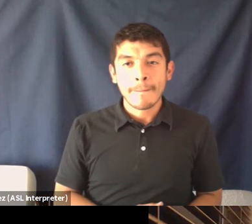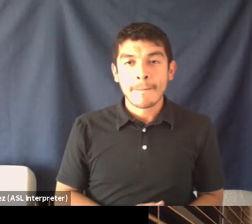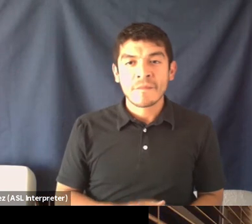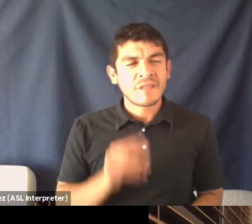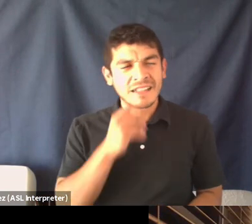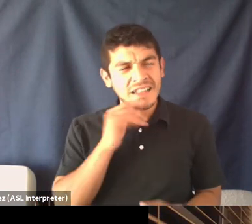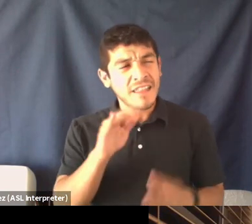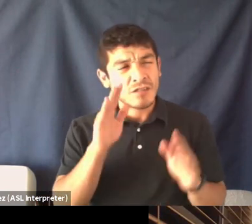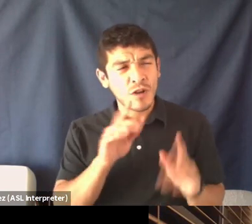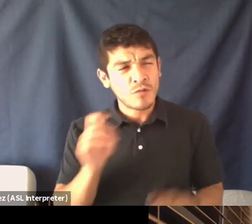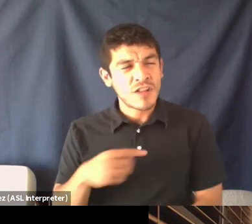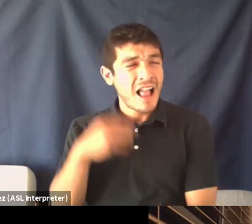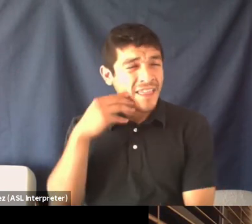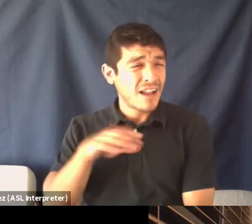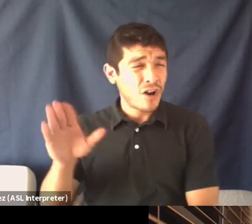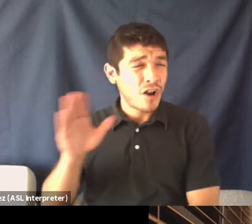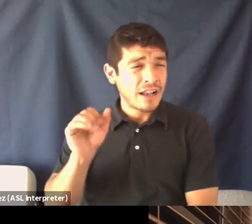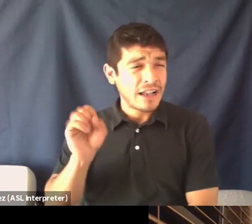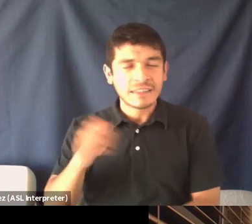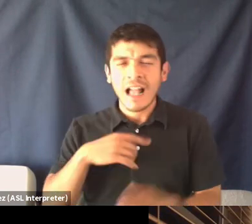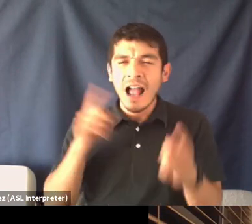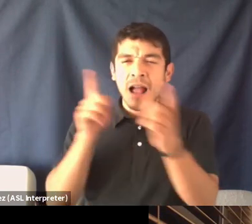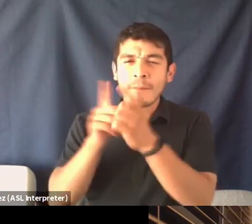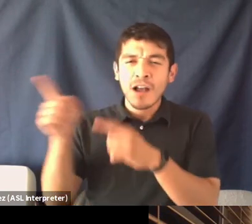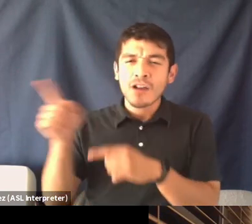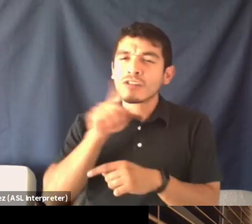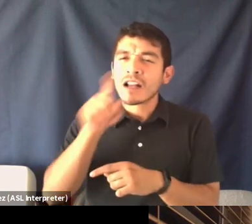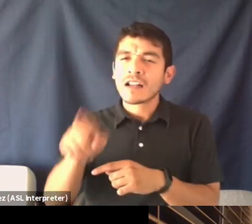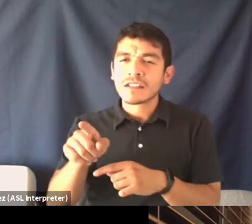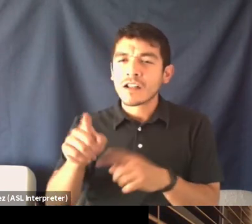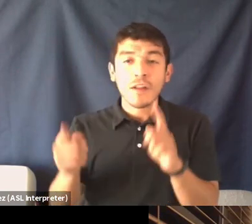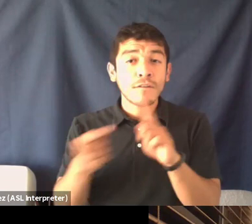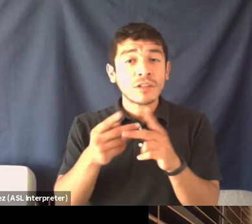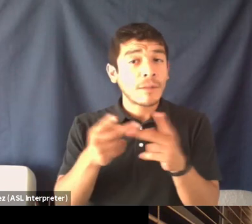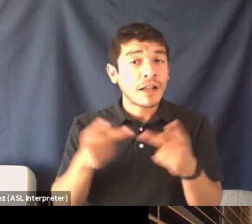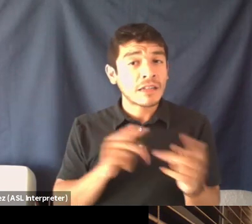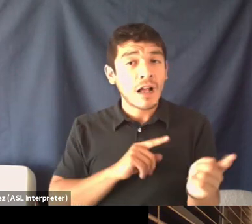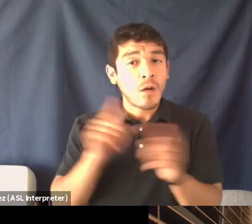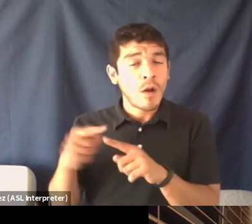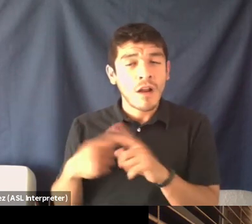I think in her case, I met her at actually the first place I went to when I first got there was the acting club.